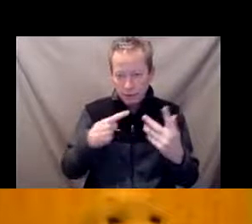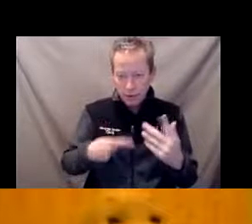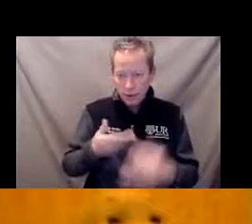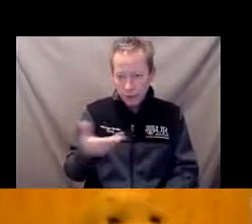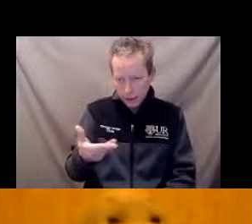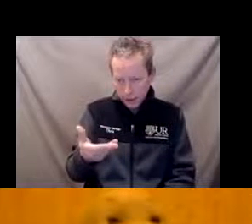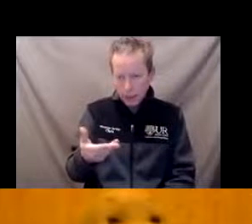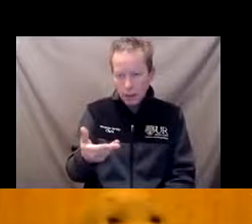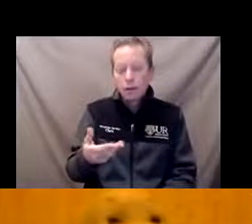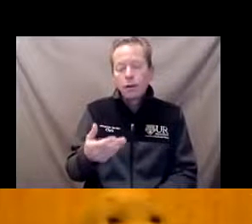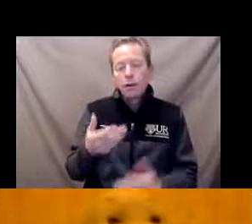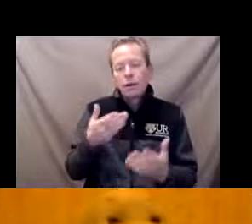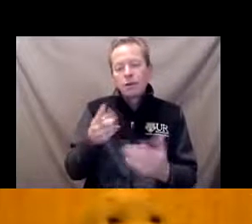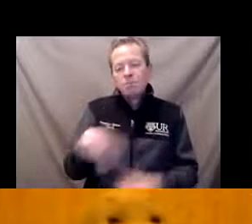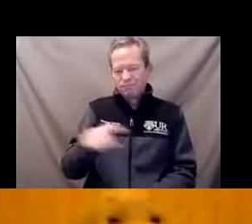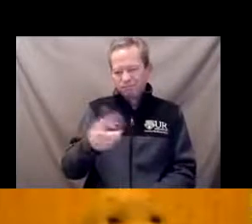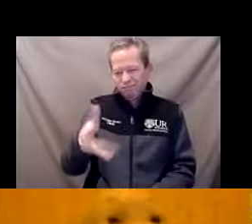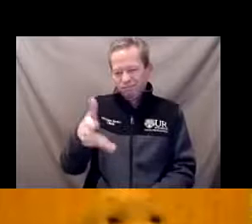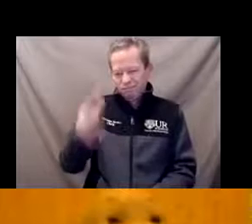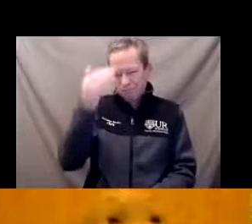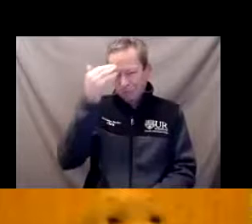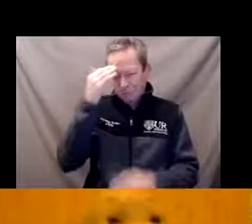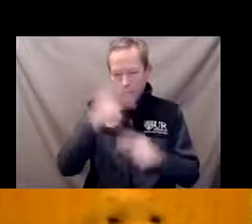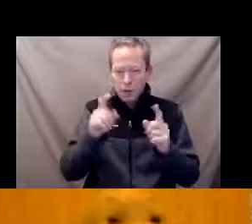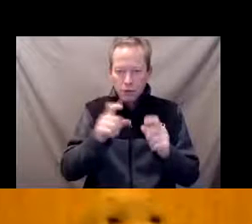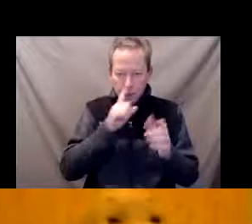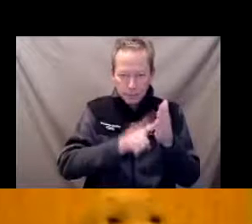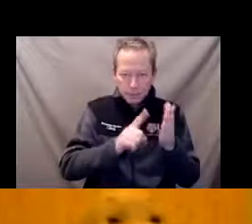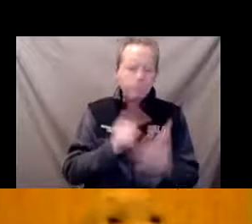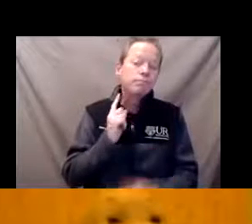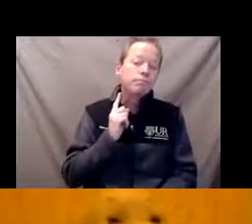to the choir here. But you know we need to look at their thyroid. How do they have an infection of